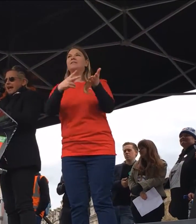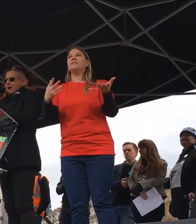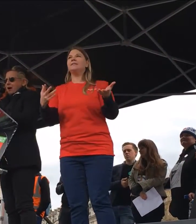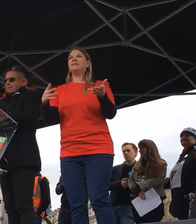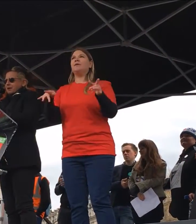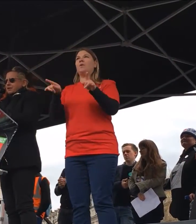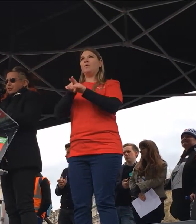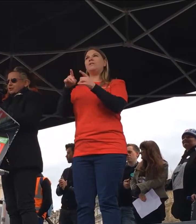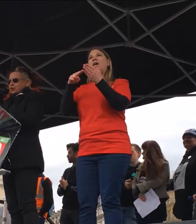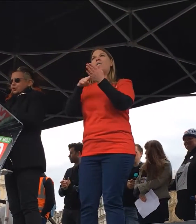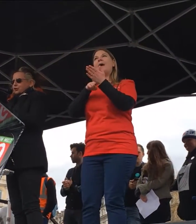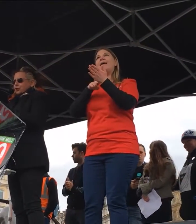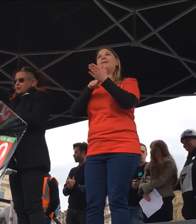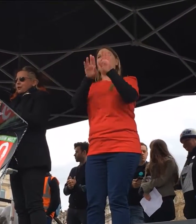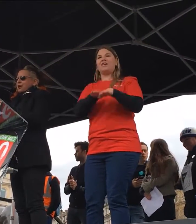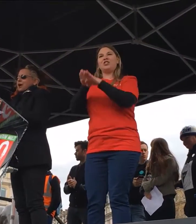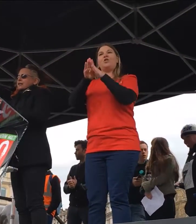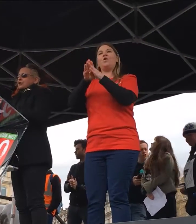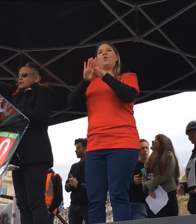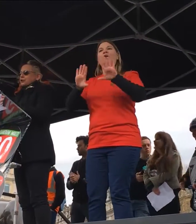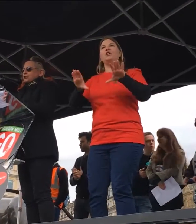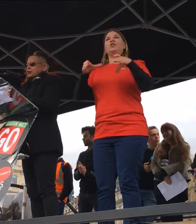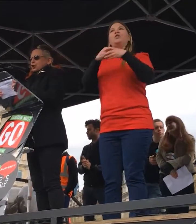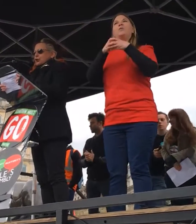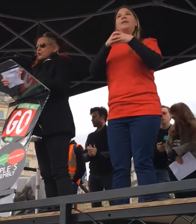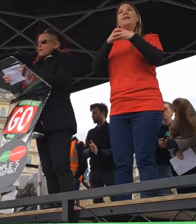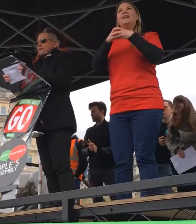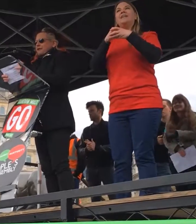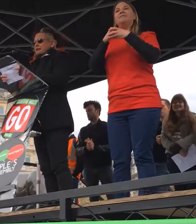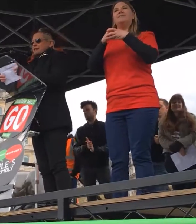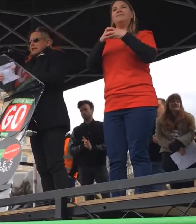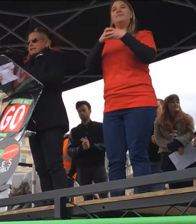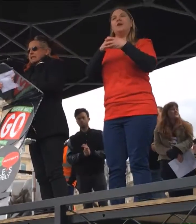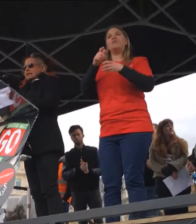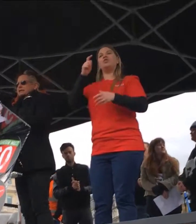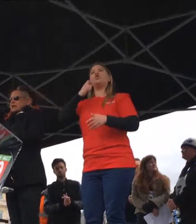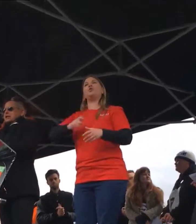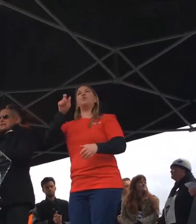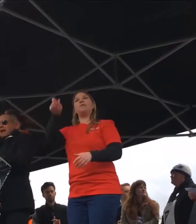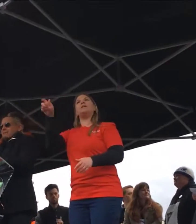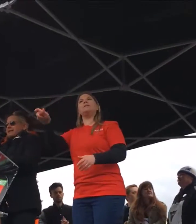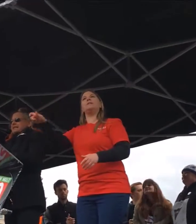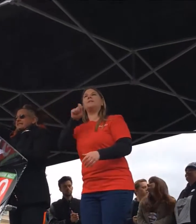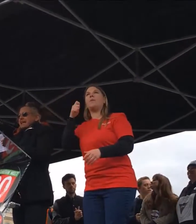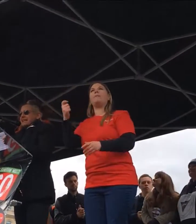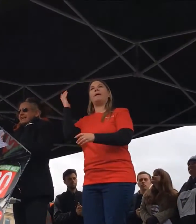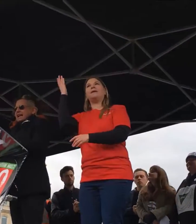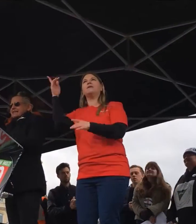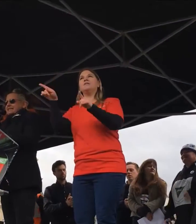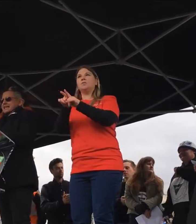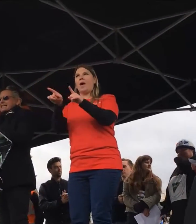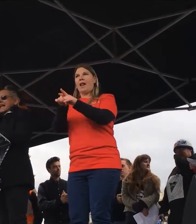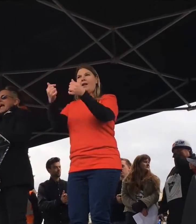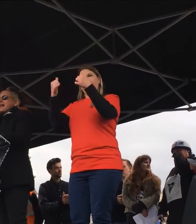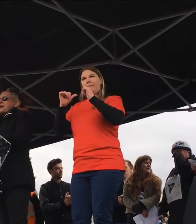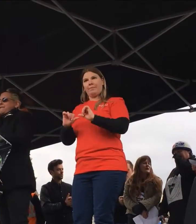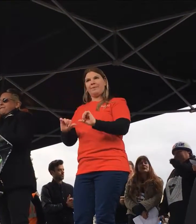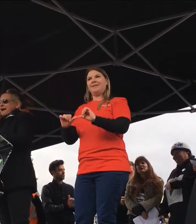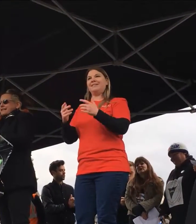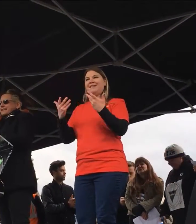to introduce you to two fantastic, dynamic, dedicated and effective members of DPAC (Disabled